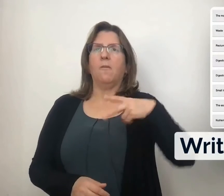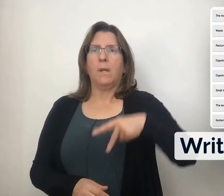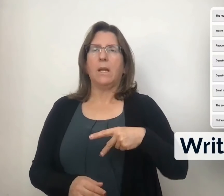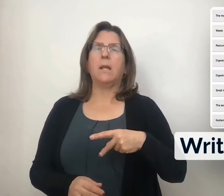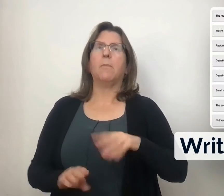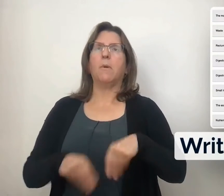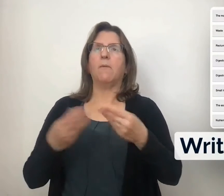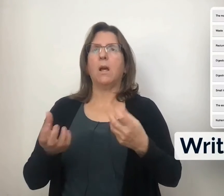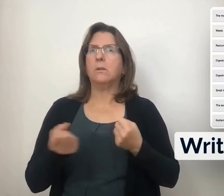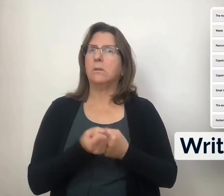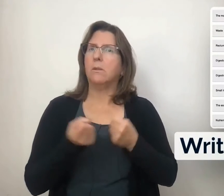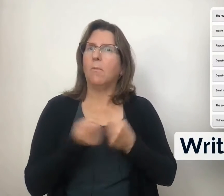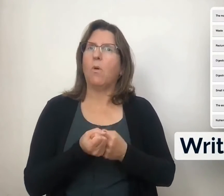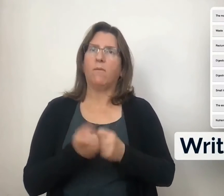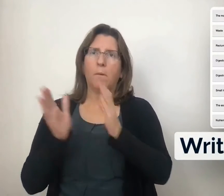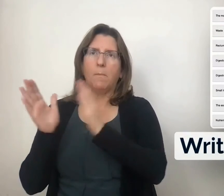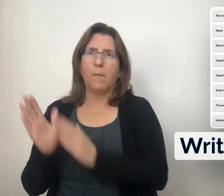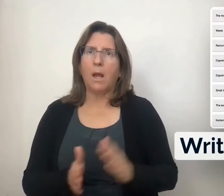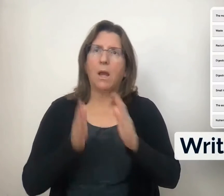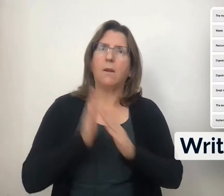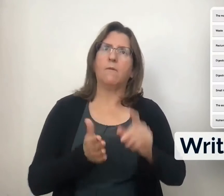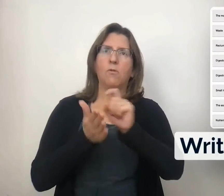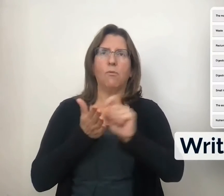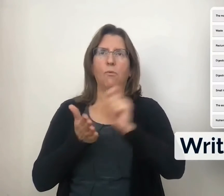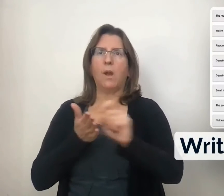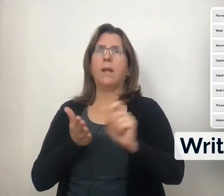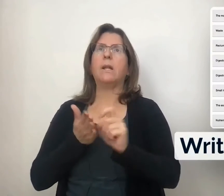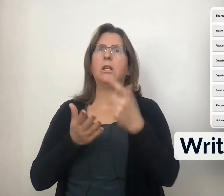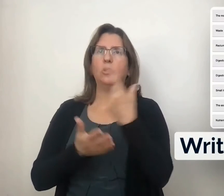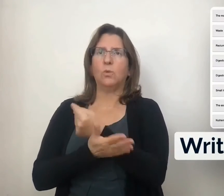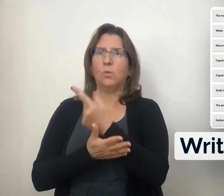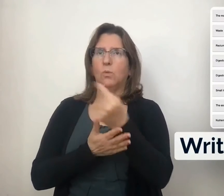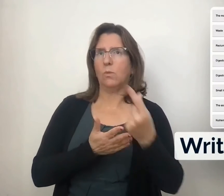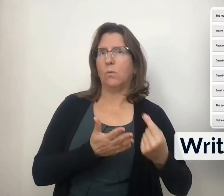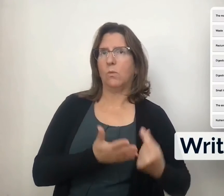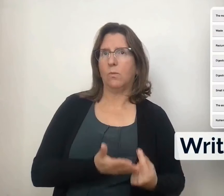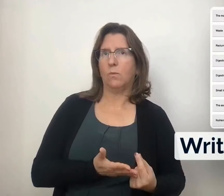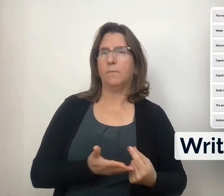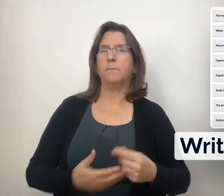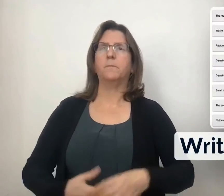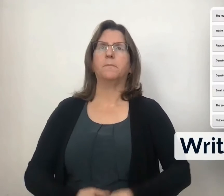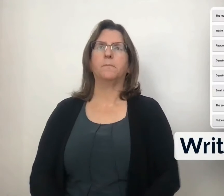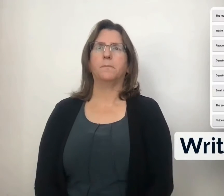H5p supports the planning and design of writing activities.